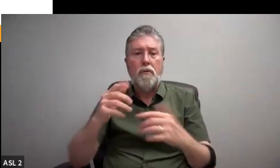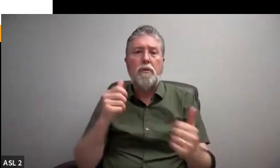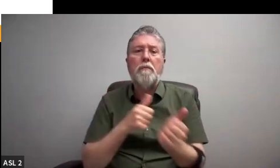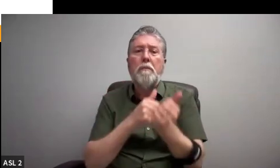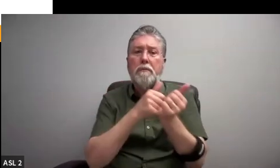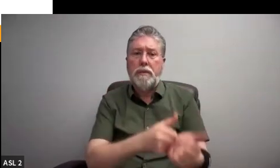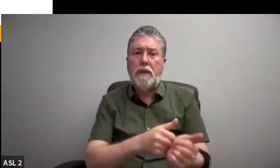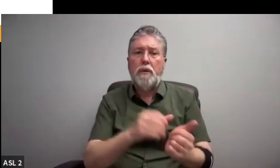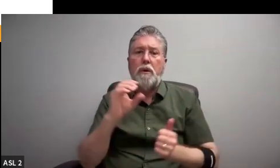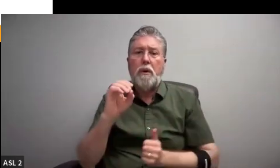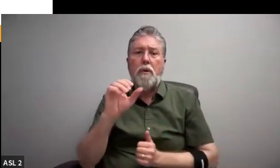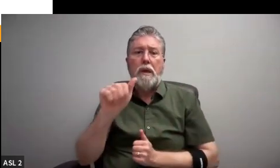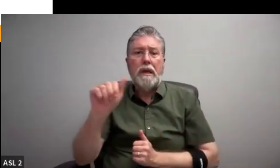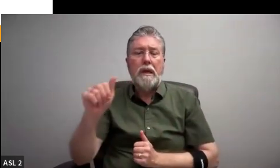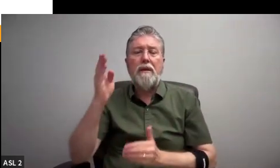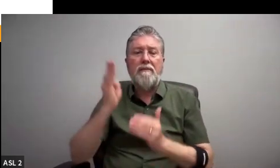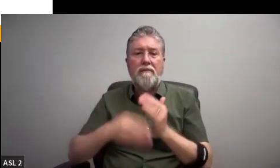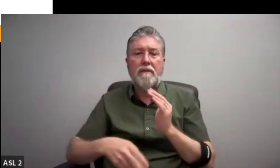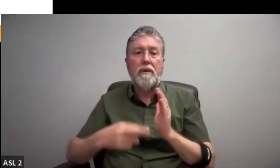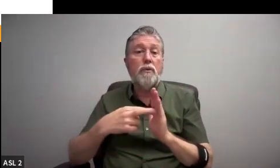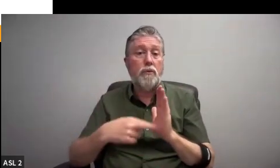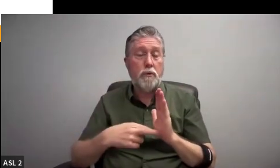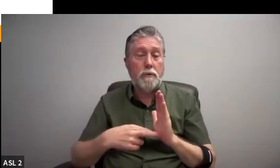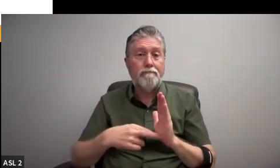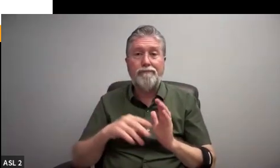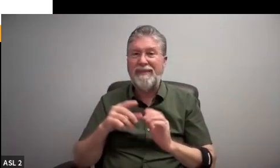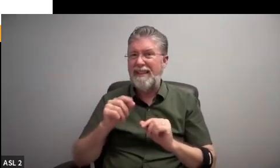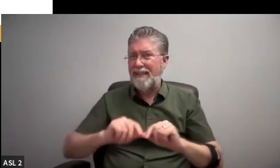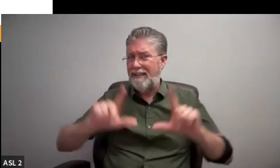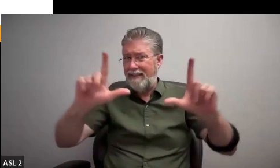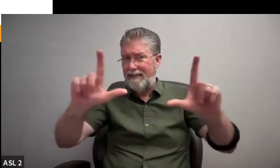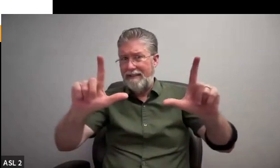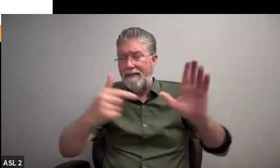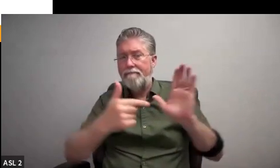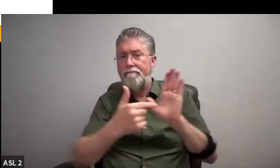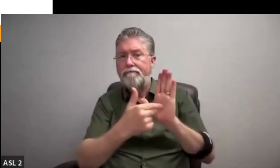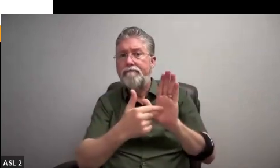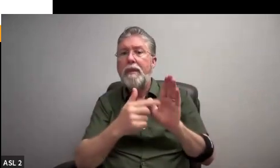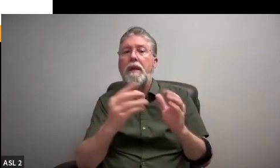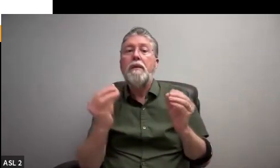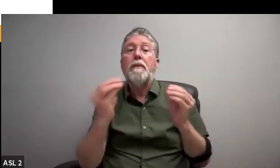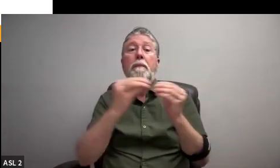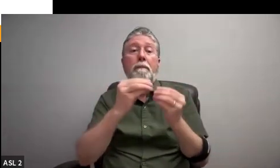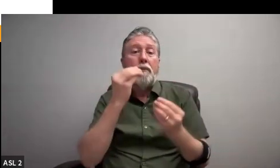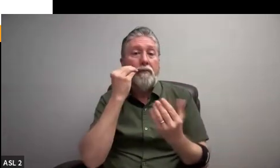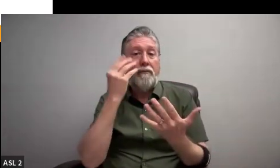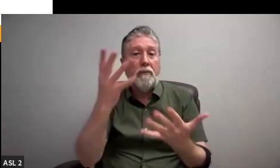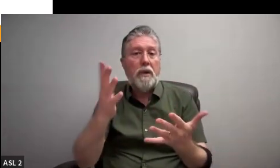the OAA final rule. This slide includes the additional information that will be required